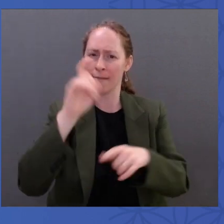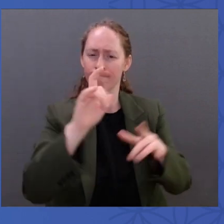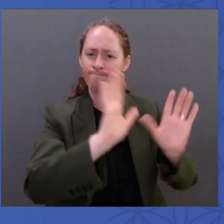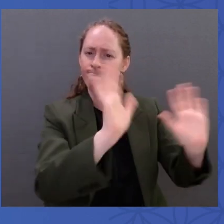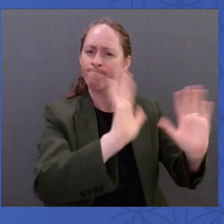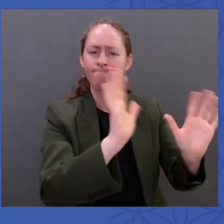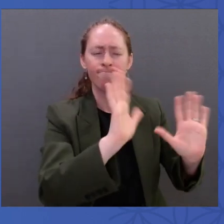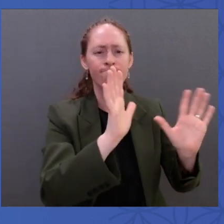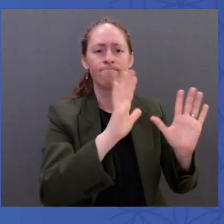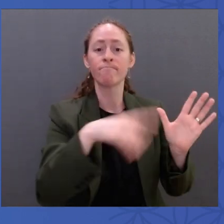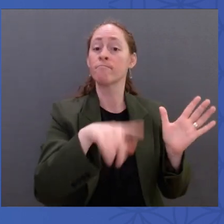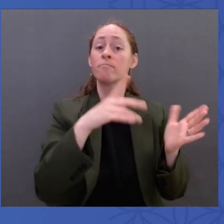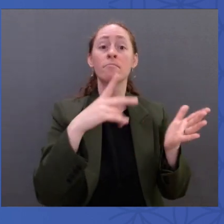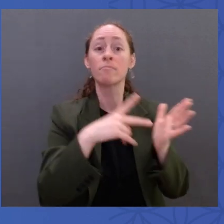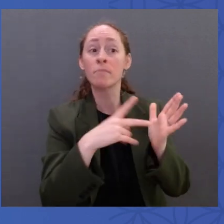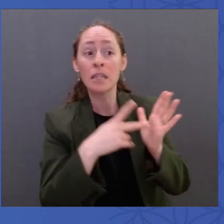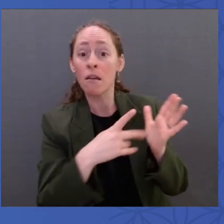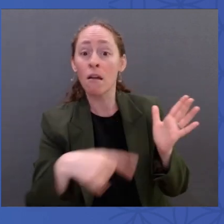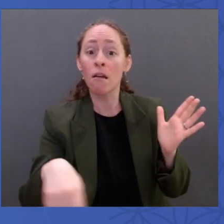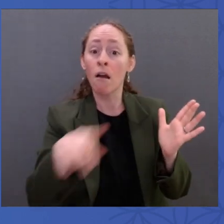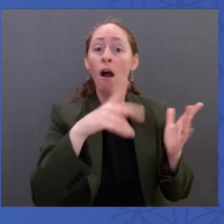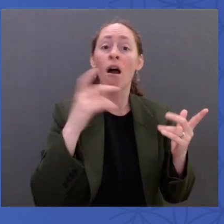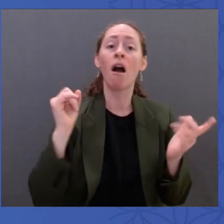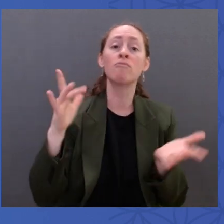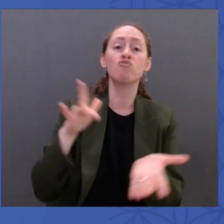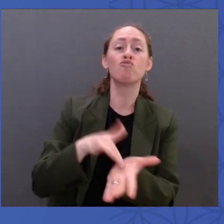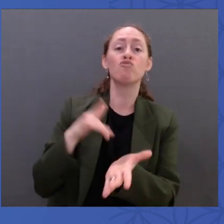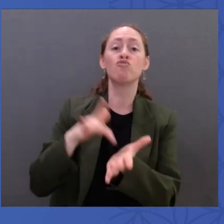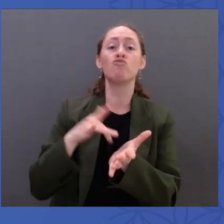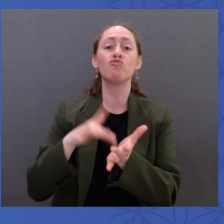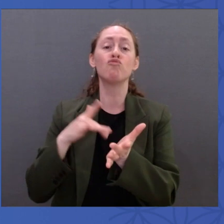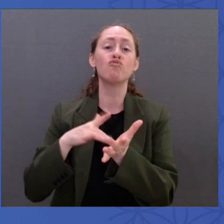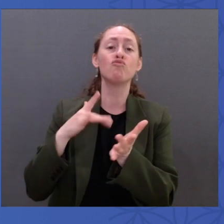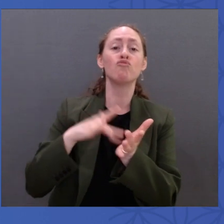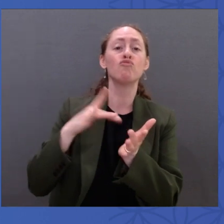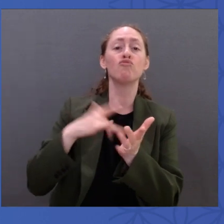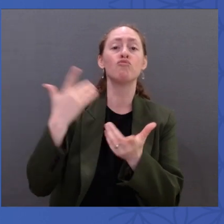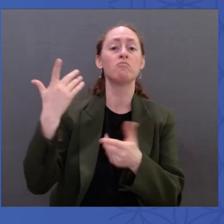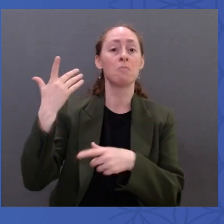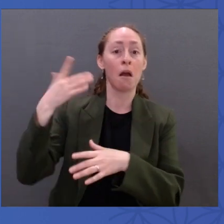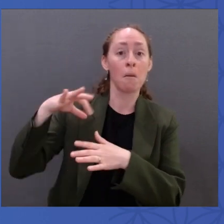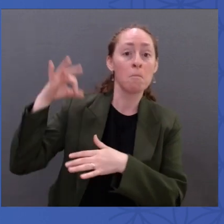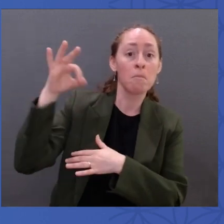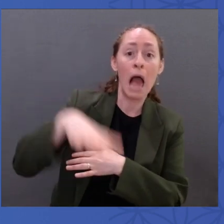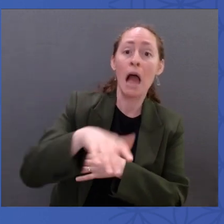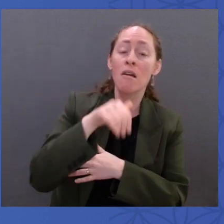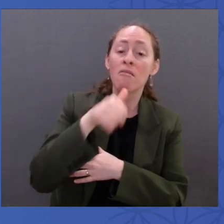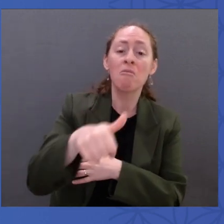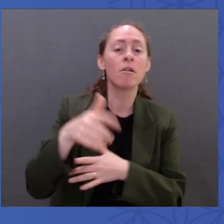It hollows out a country's ability to deliver for its citizens. And tax and trade belongs in the same framework,